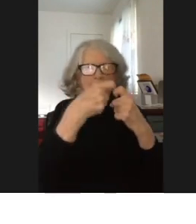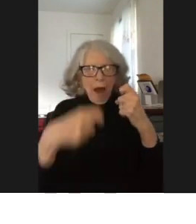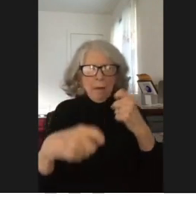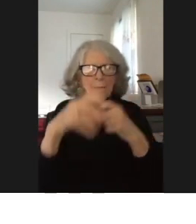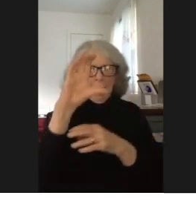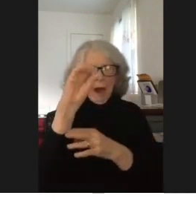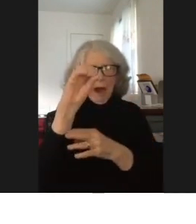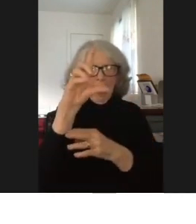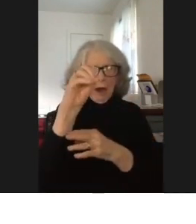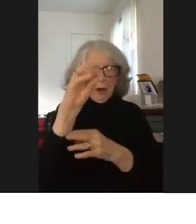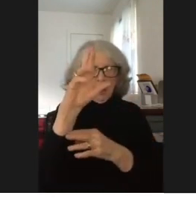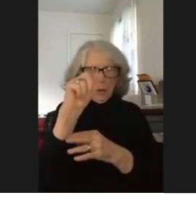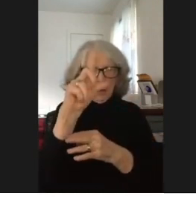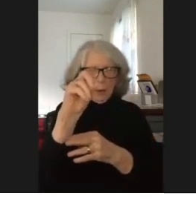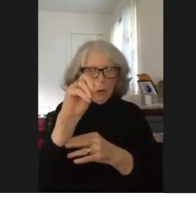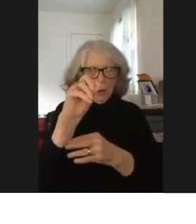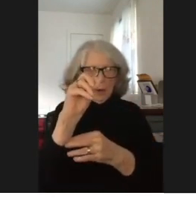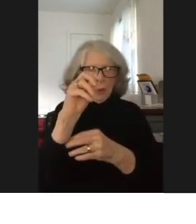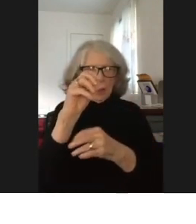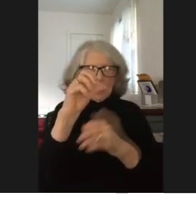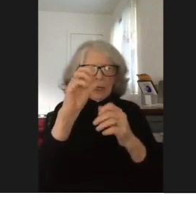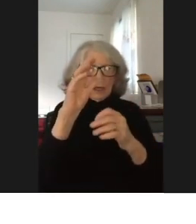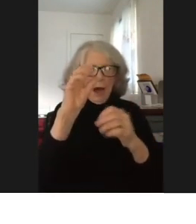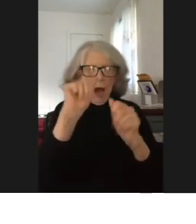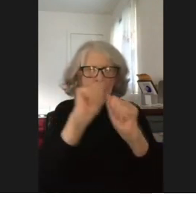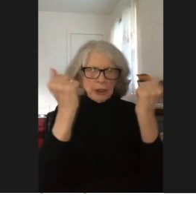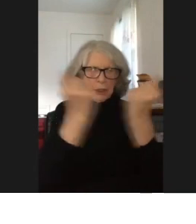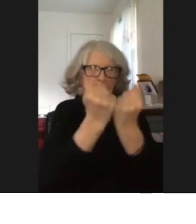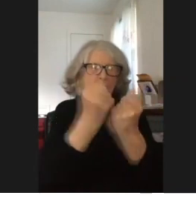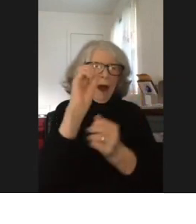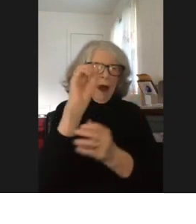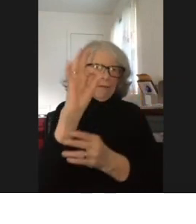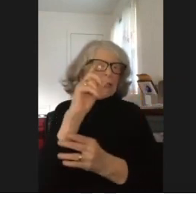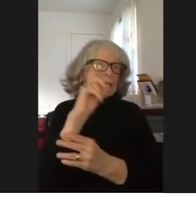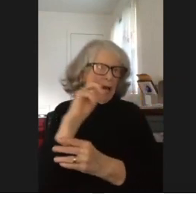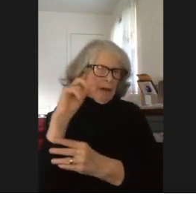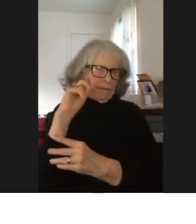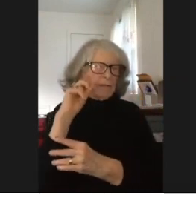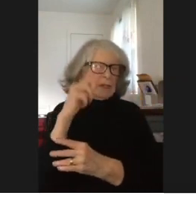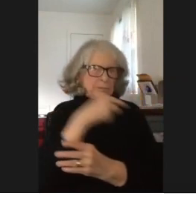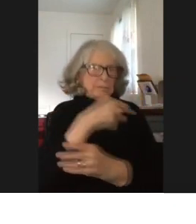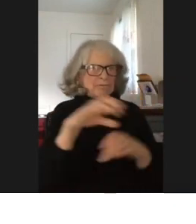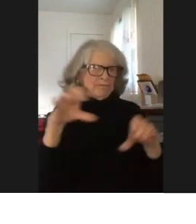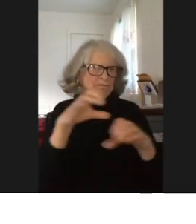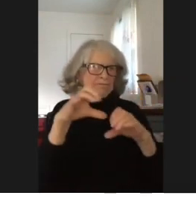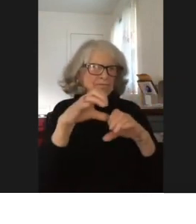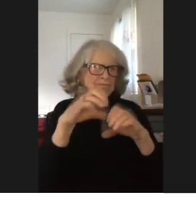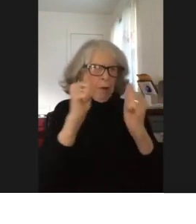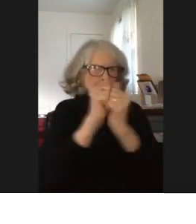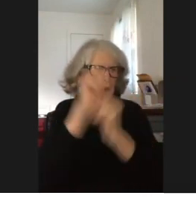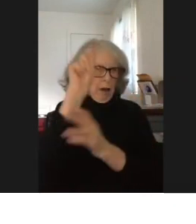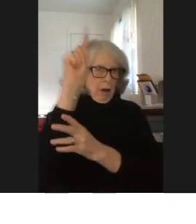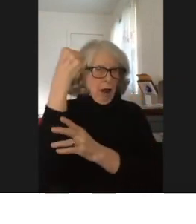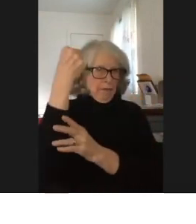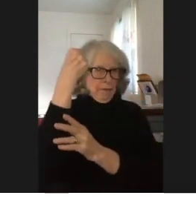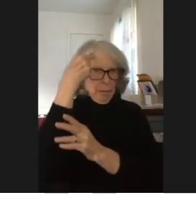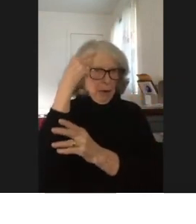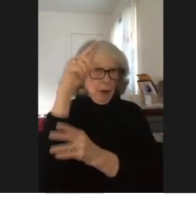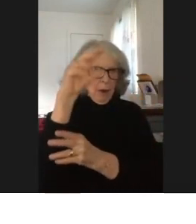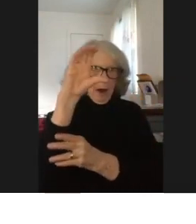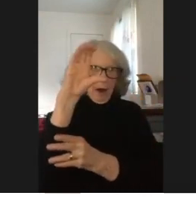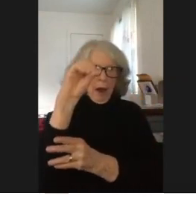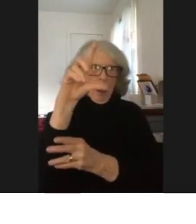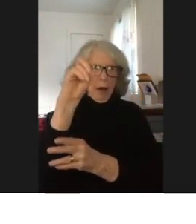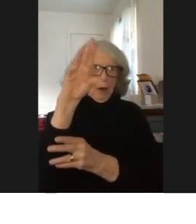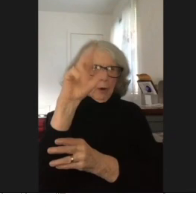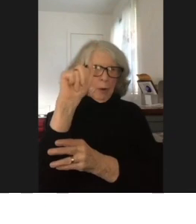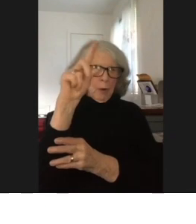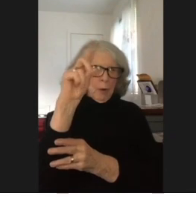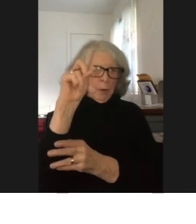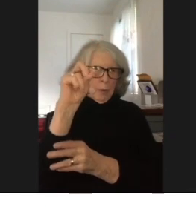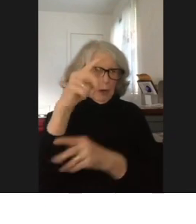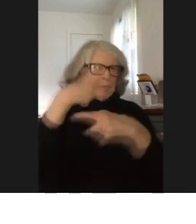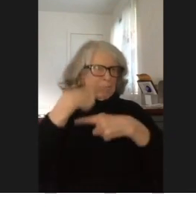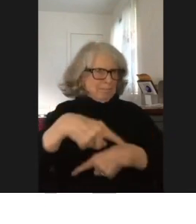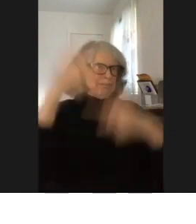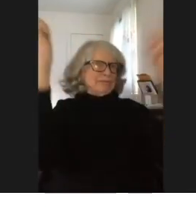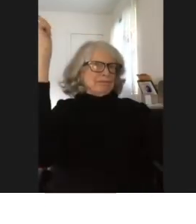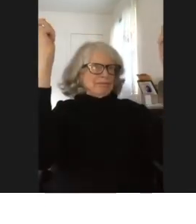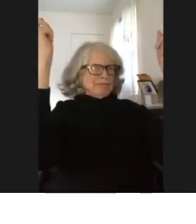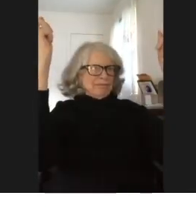two deaf leaders from Colorado at Agency on Deafness and they worked in the government